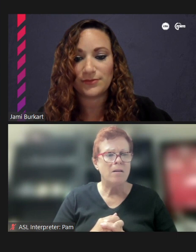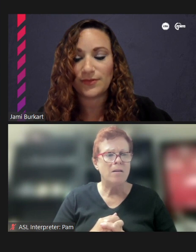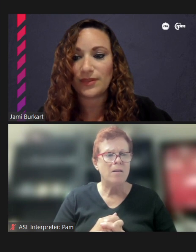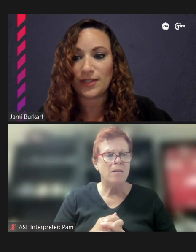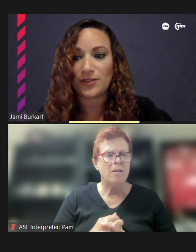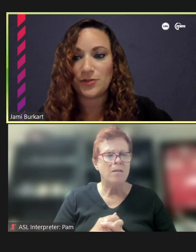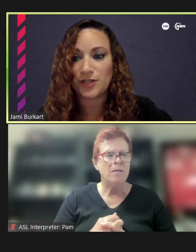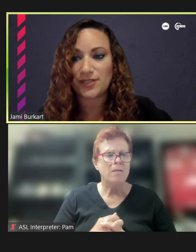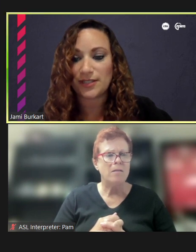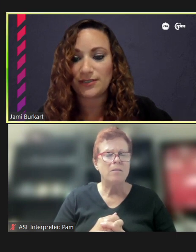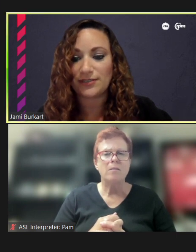Thank you, Justin.